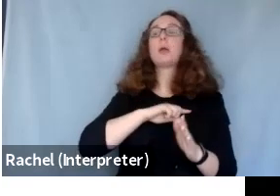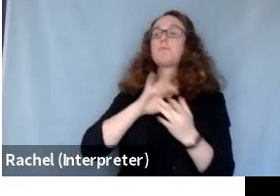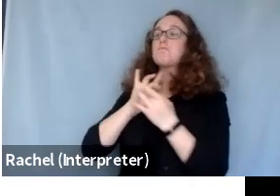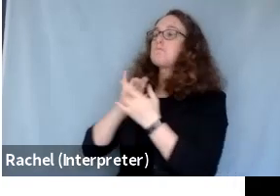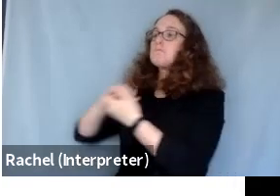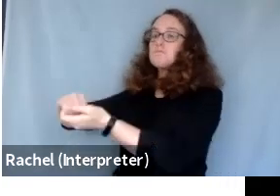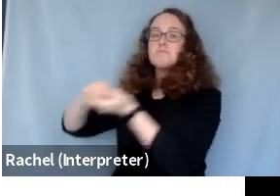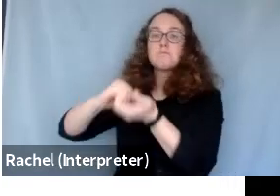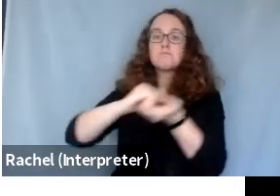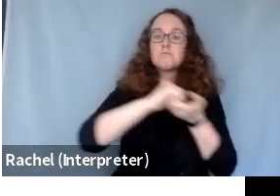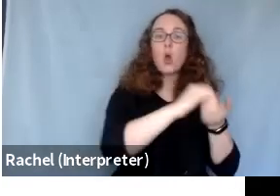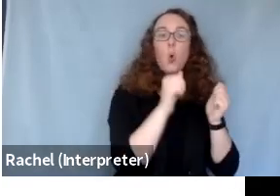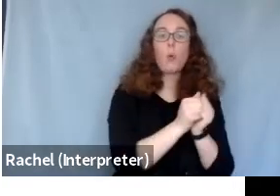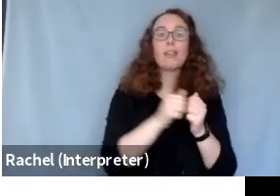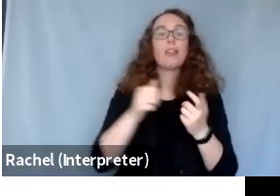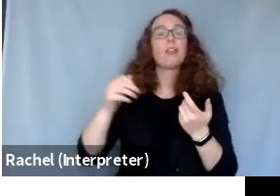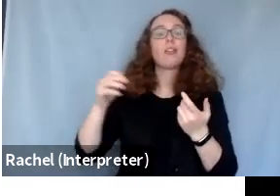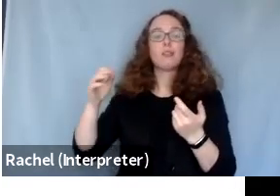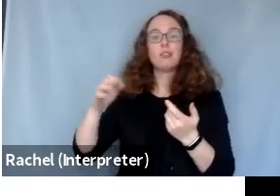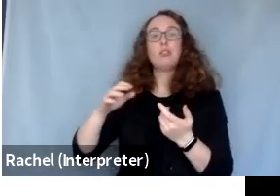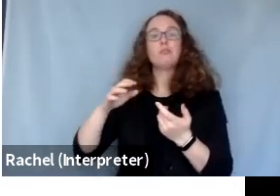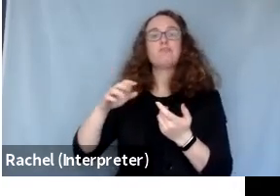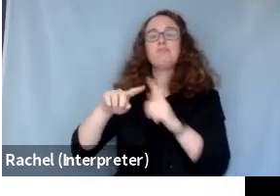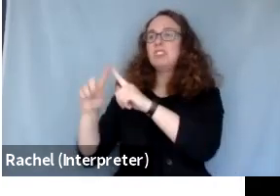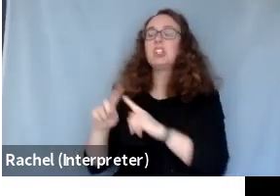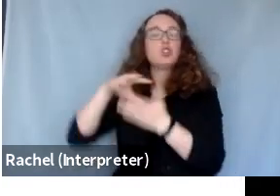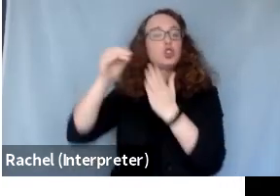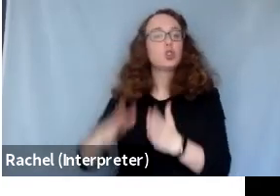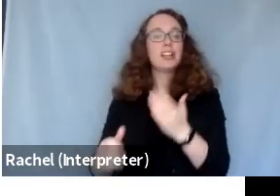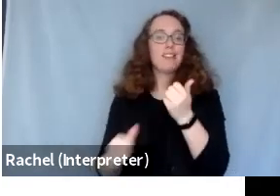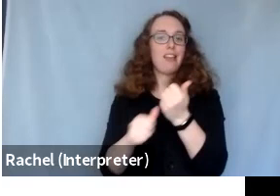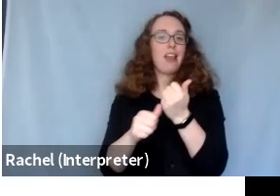affairs student, if you receive the SCCCD